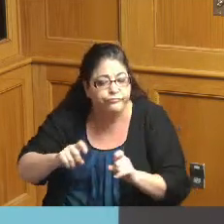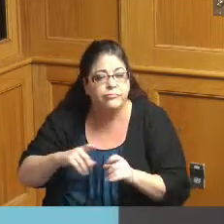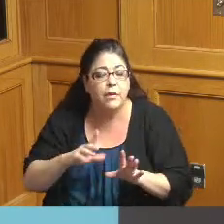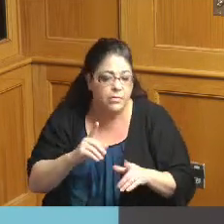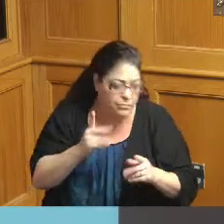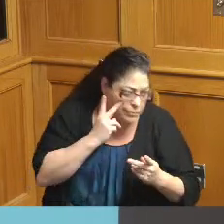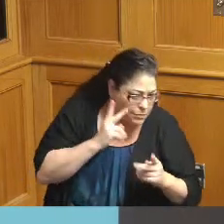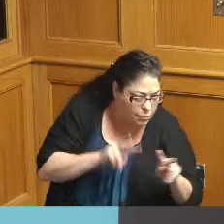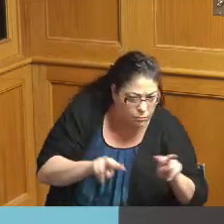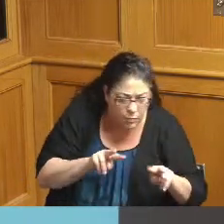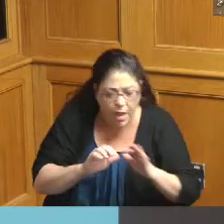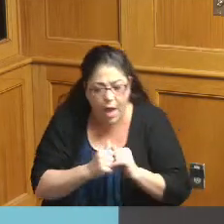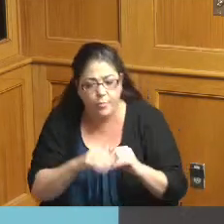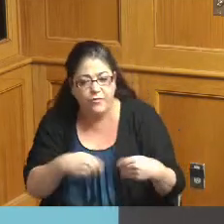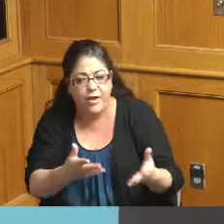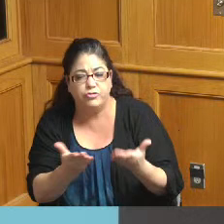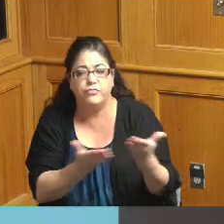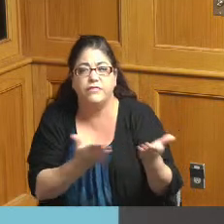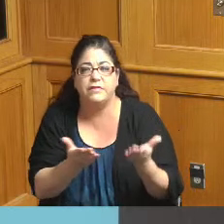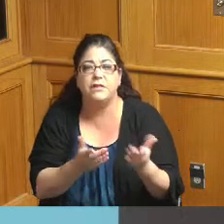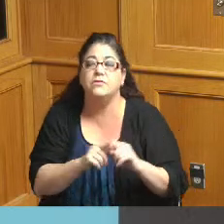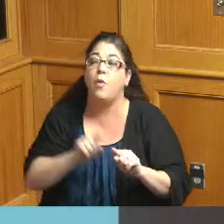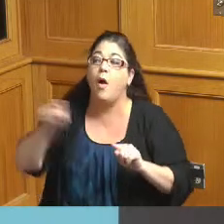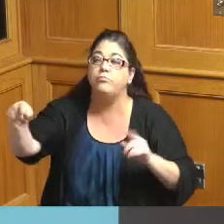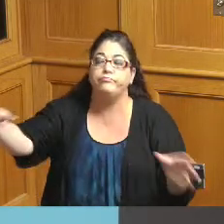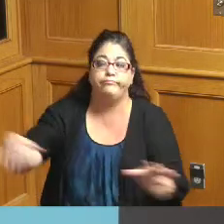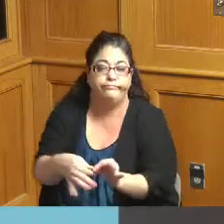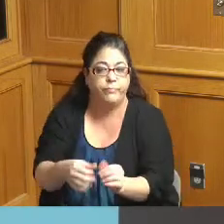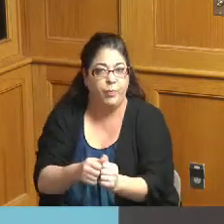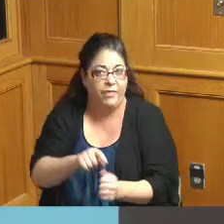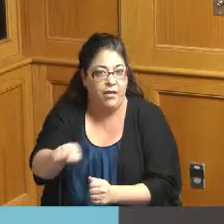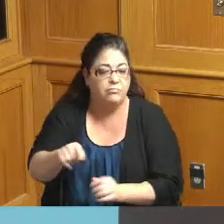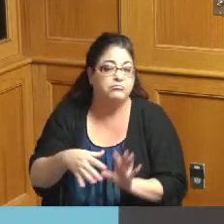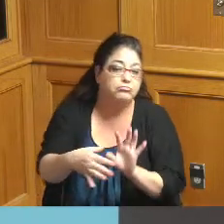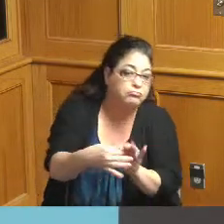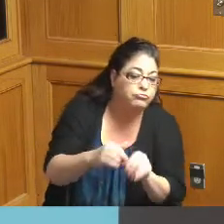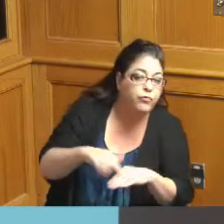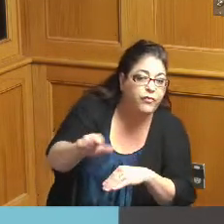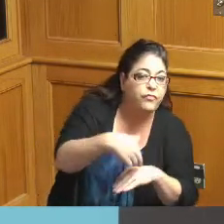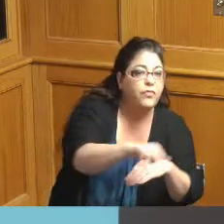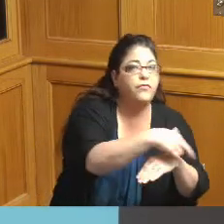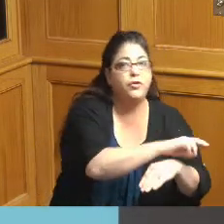with community-based providers but in a minute so I'll talk to you a little bit about the budget